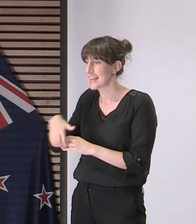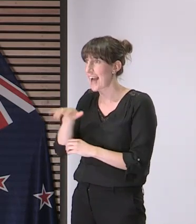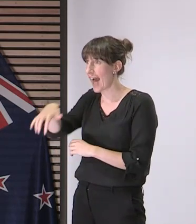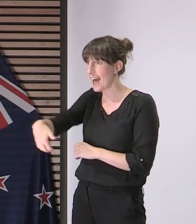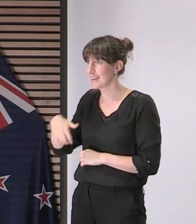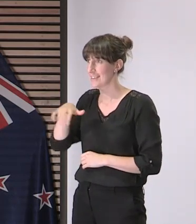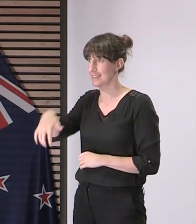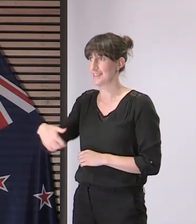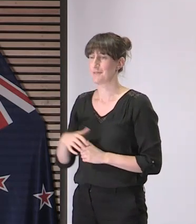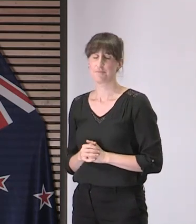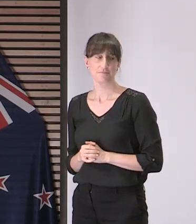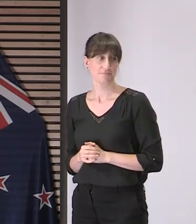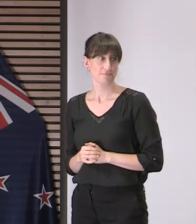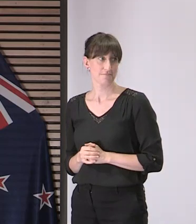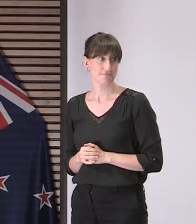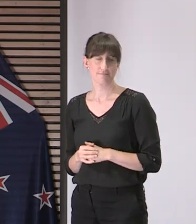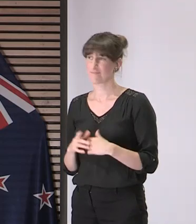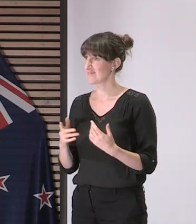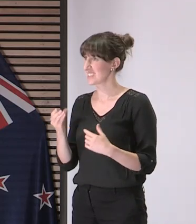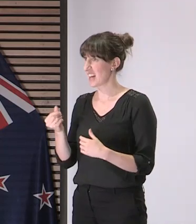one of my favourites, the